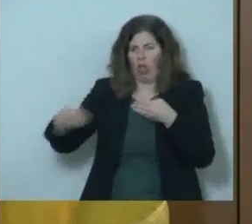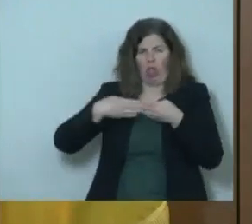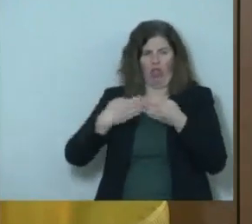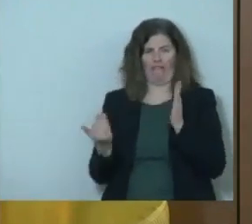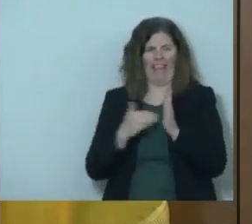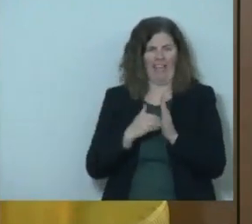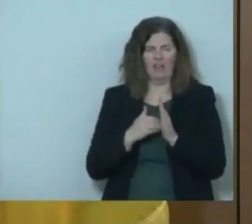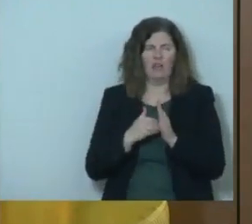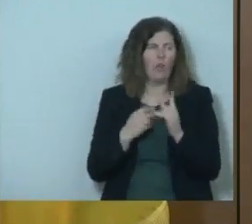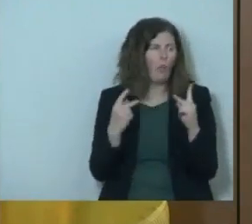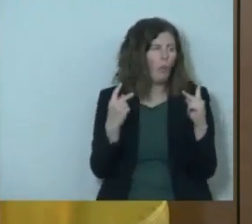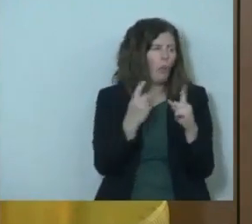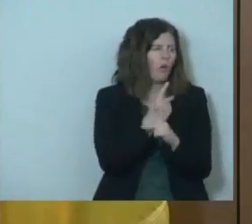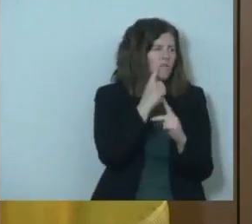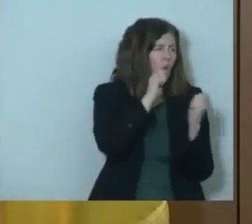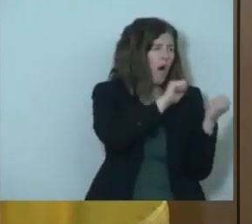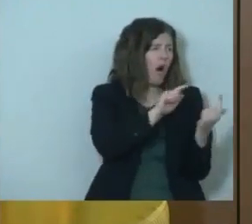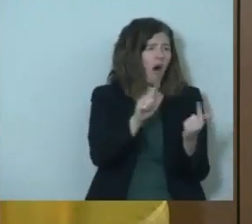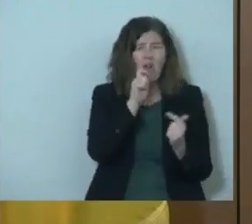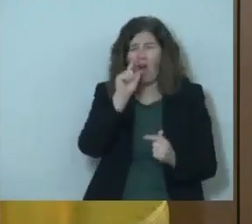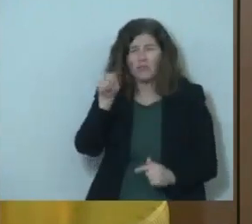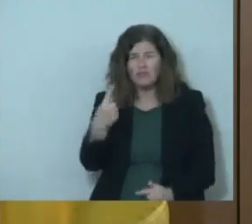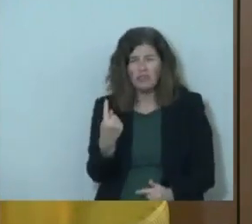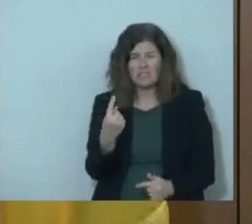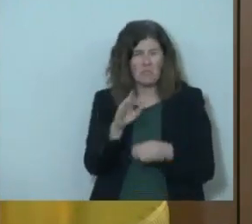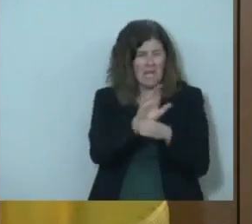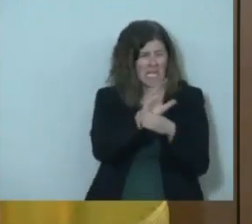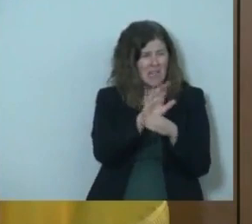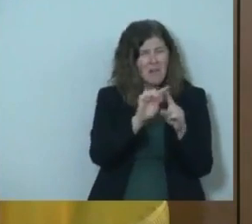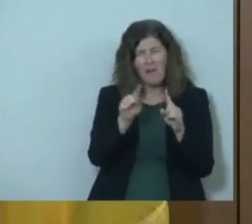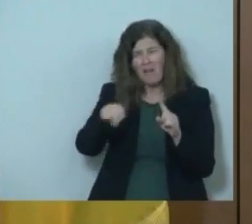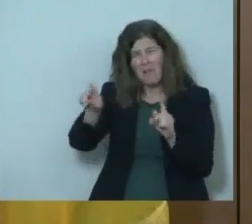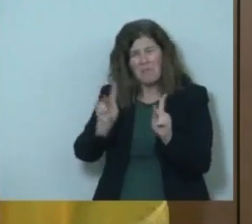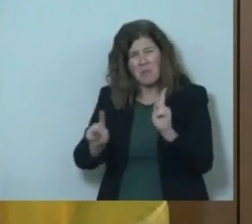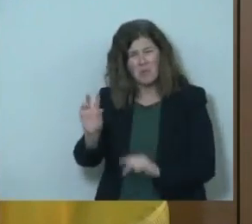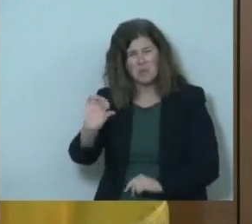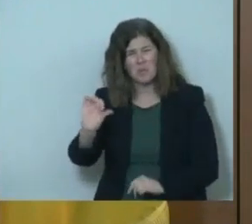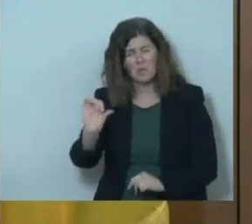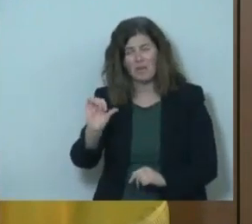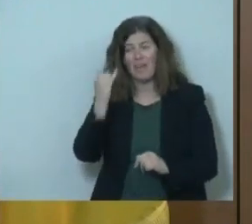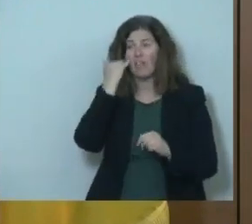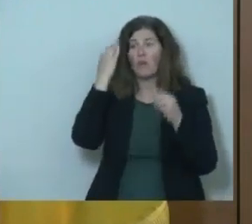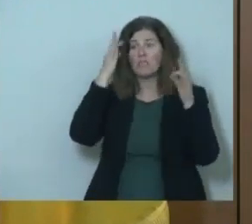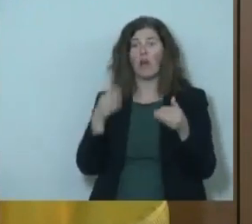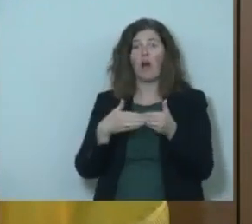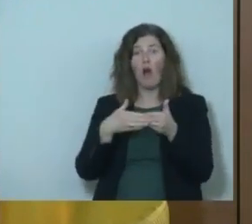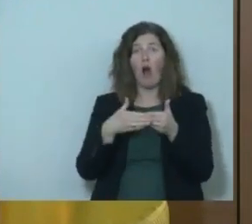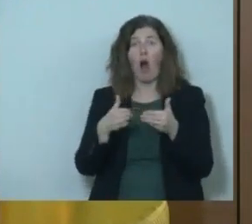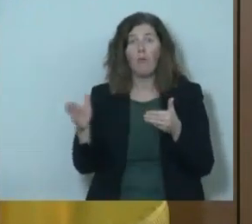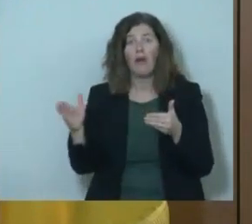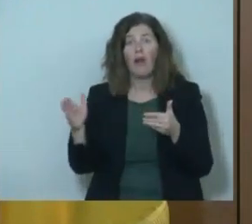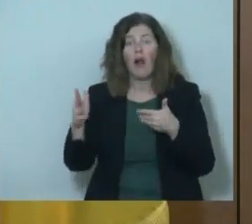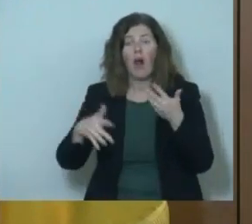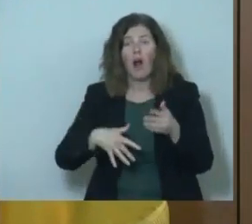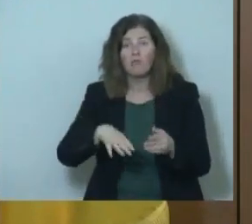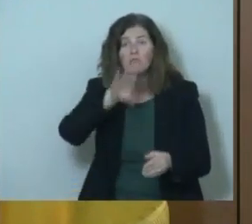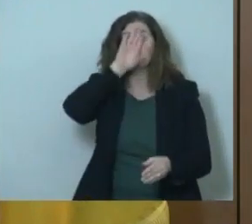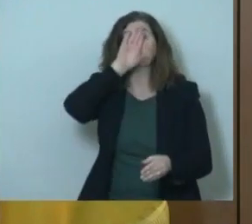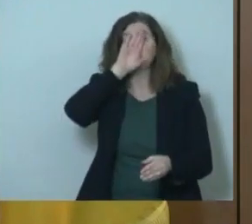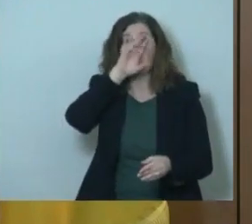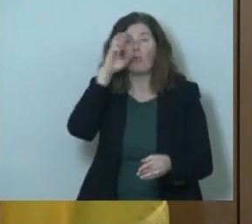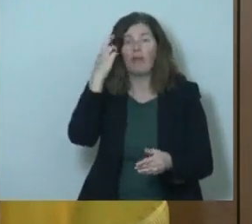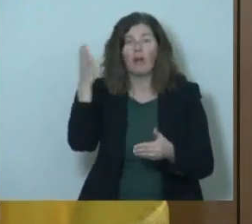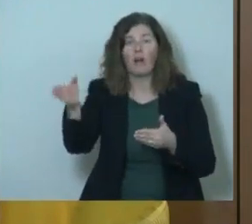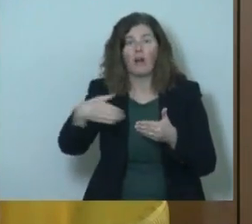BUT YOU DON’T OVERWHELM THE FIRST RESPONDERS OR HEALTH CARE SYSTEMS, THAT YOU ARE CLEAR THAT YOU DON’T HAVE TO GO BACKWARDS.